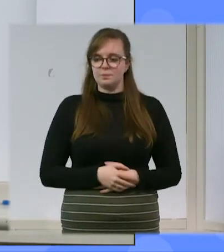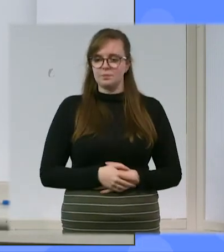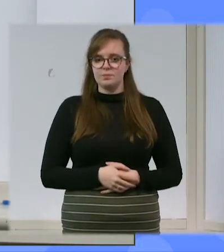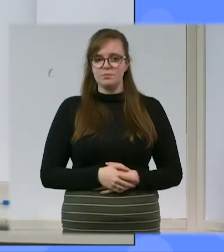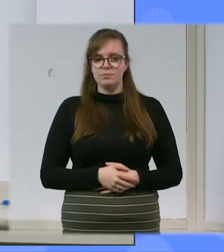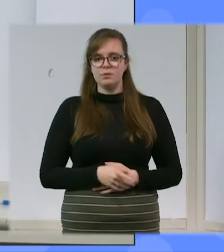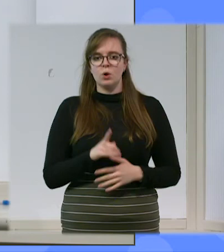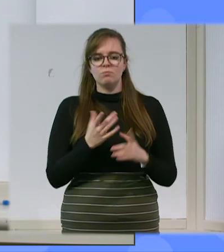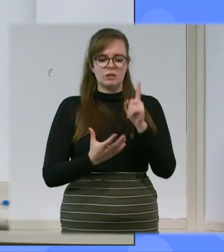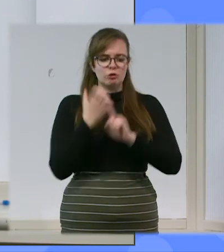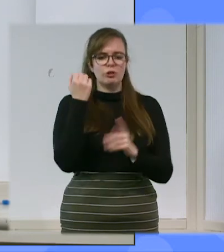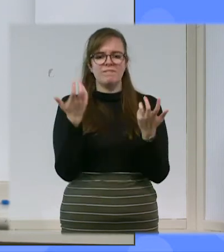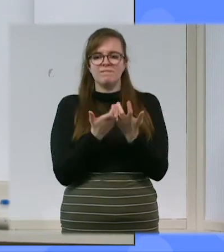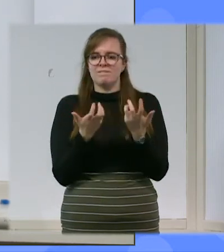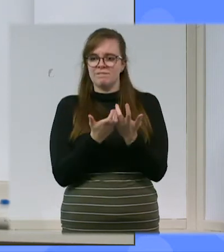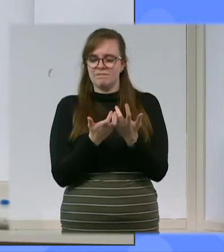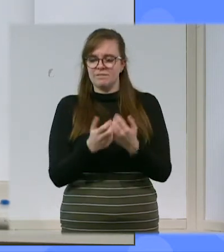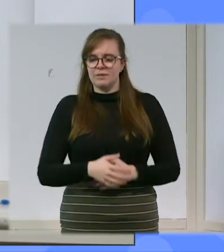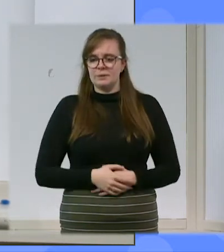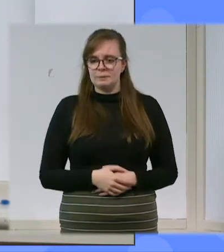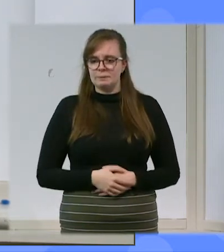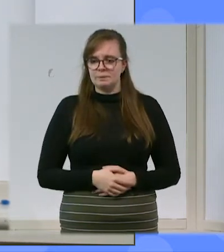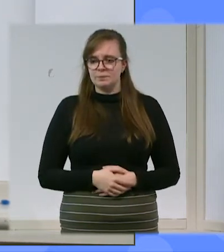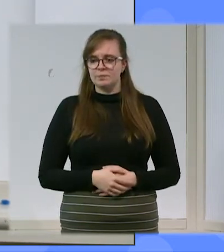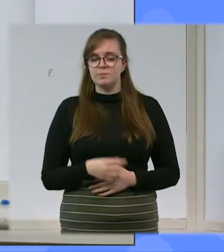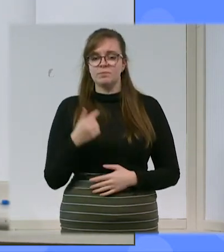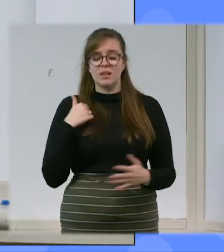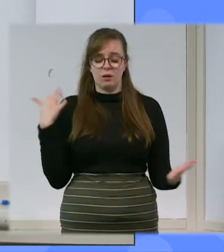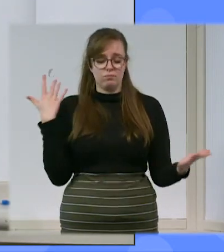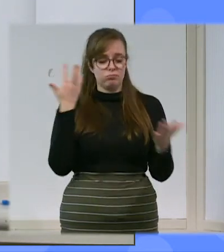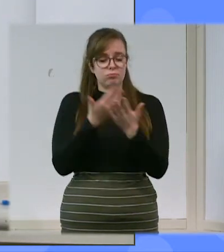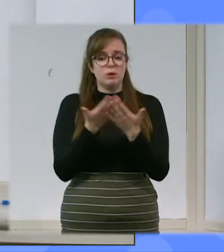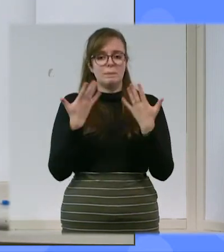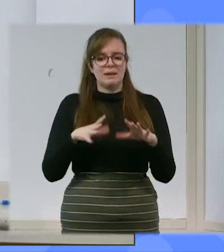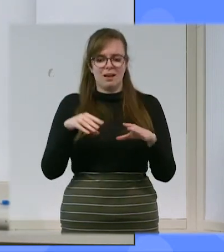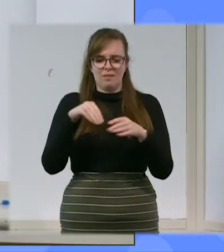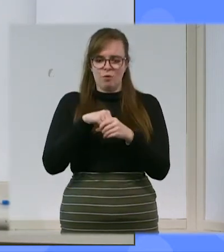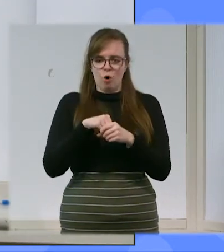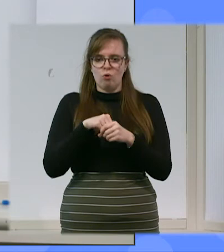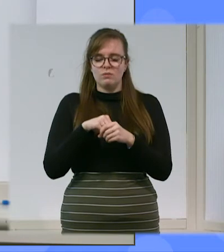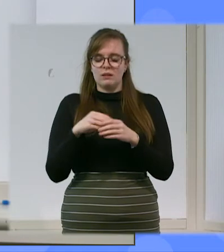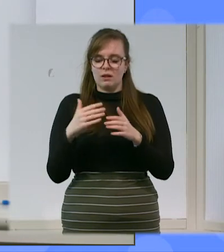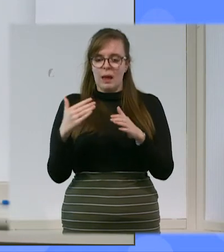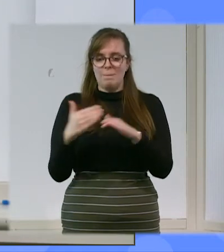achieved I've long been involved in this of employment probably for the last 20